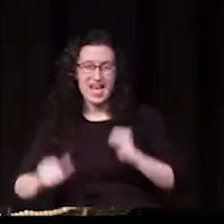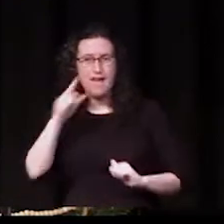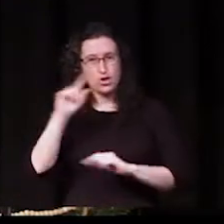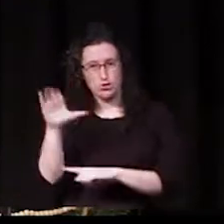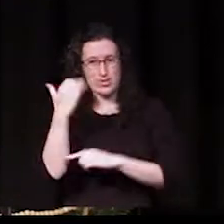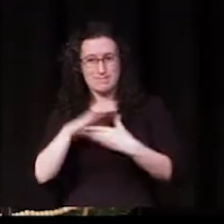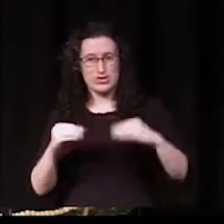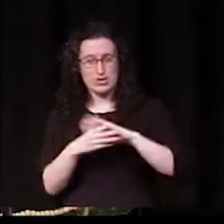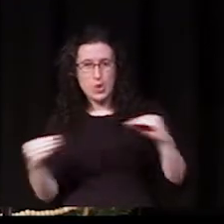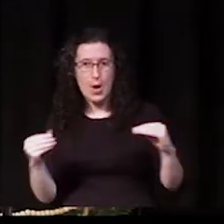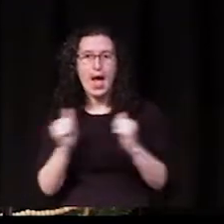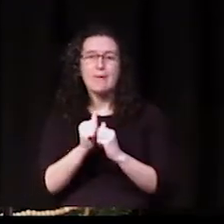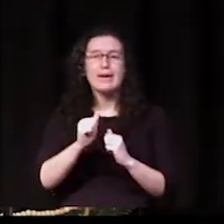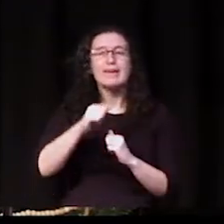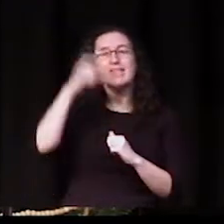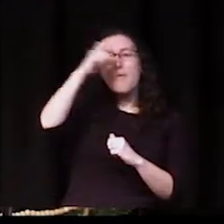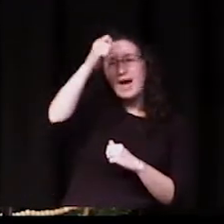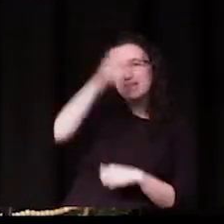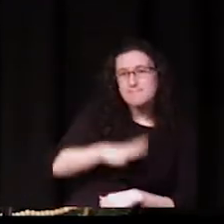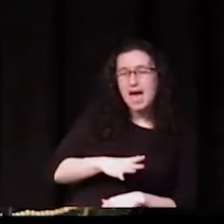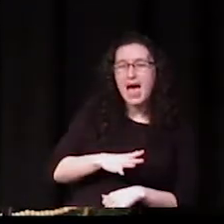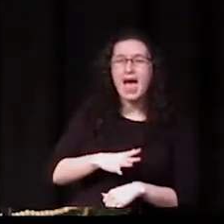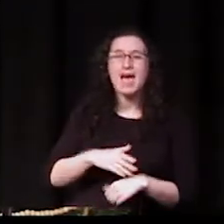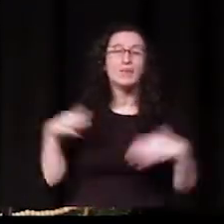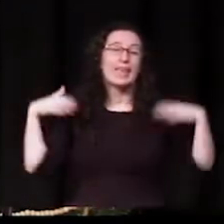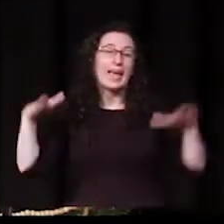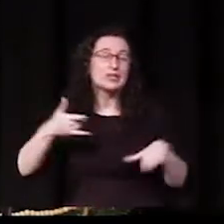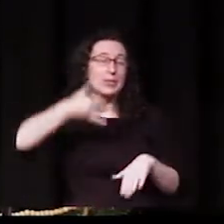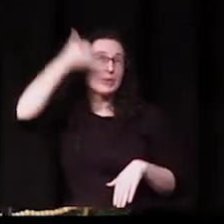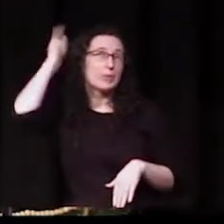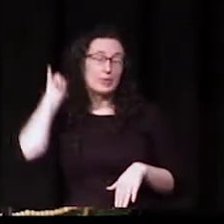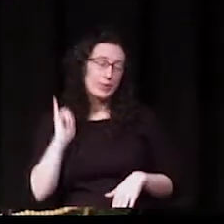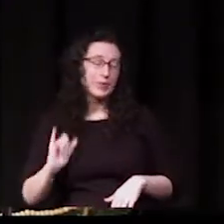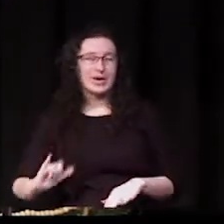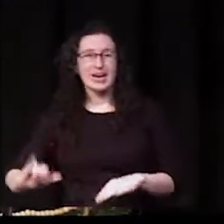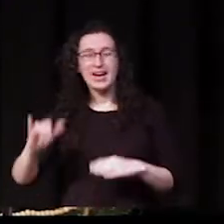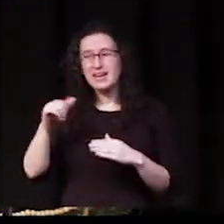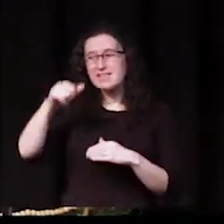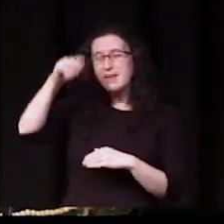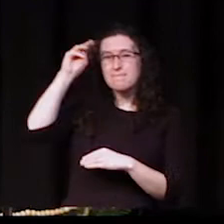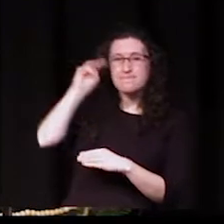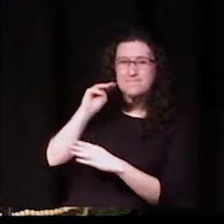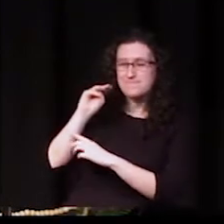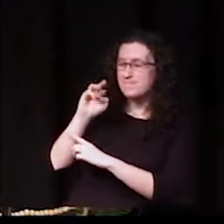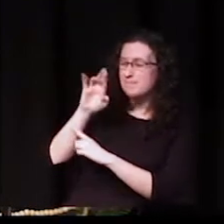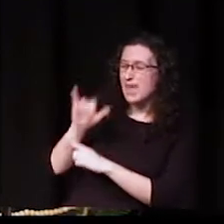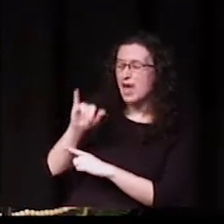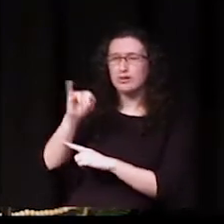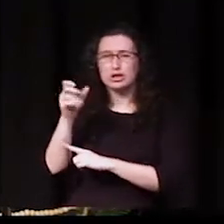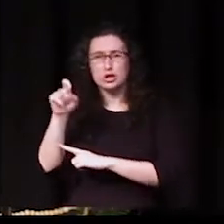and a glowing angel with blonde beautiful hair, and Mary and Joseph, and donkeys, and camels,